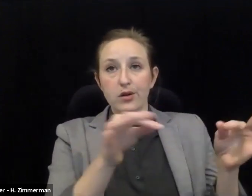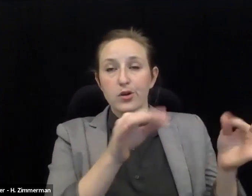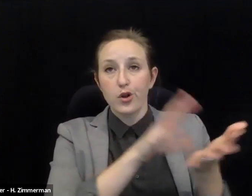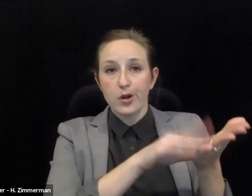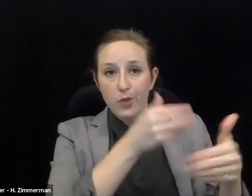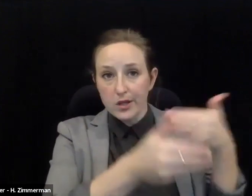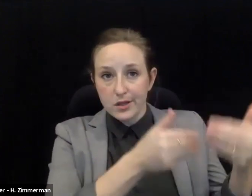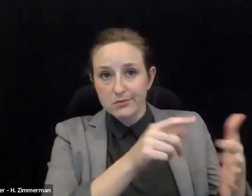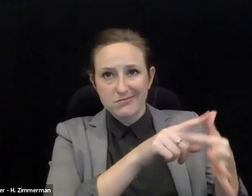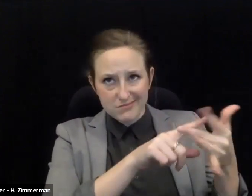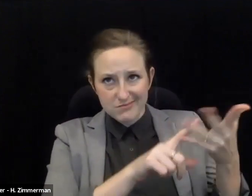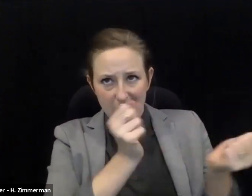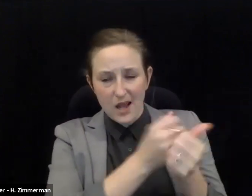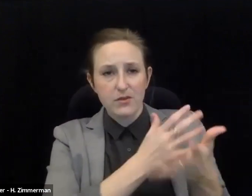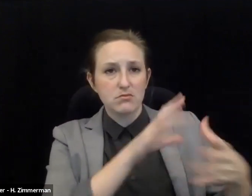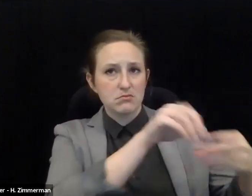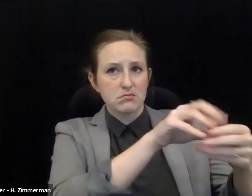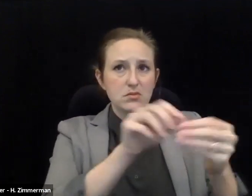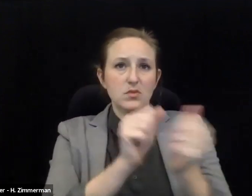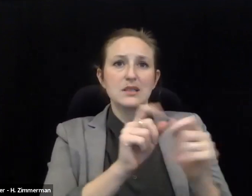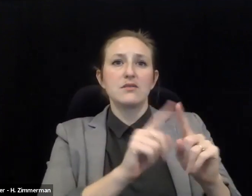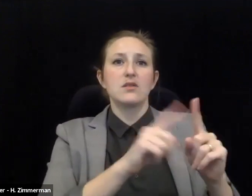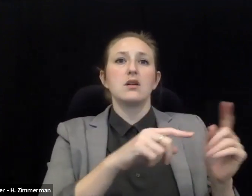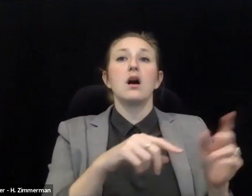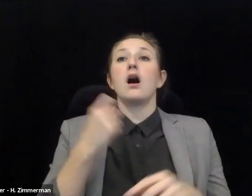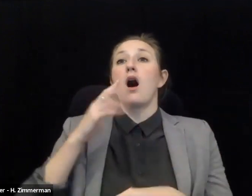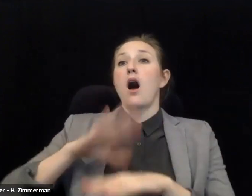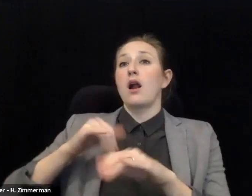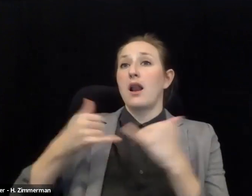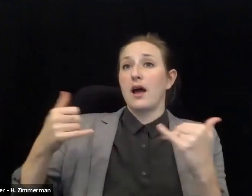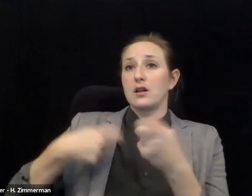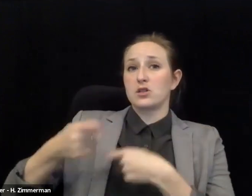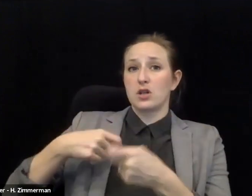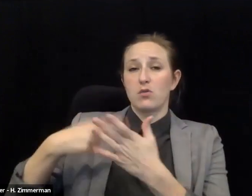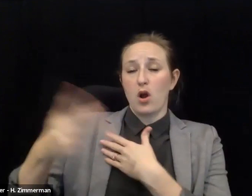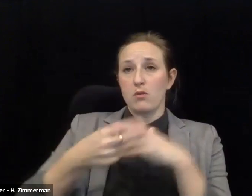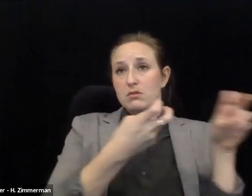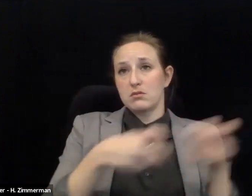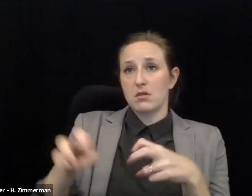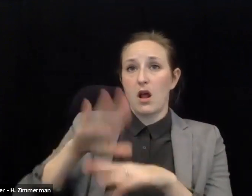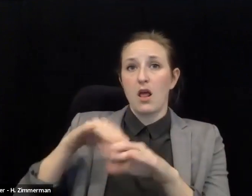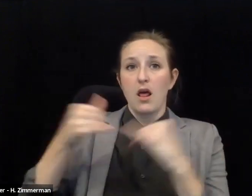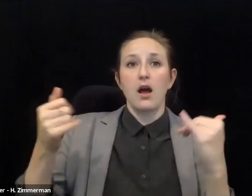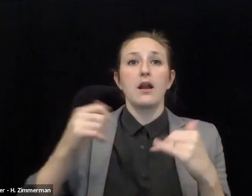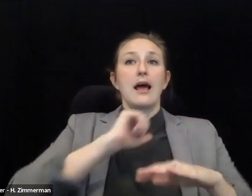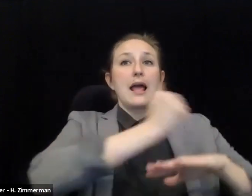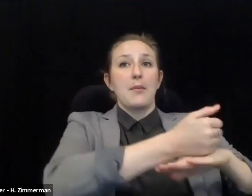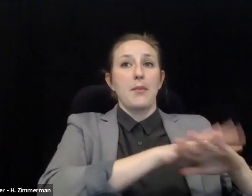so for the special program when a transition online the implementing partners were the ones who were